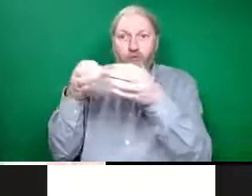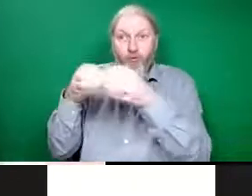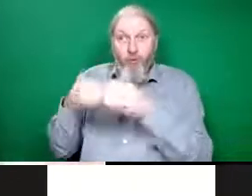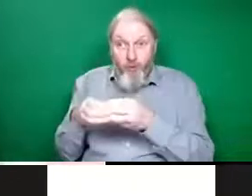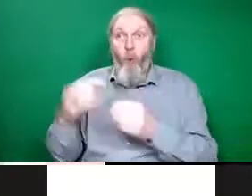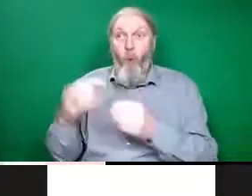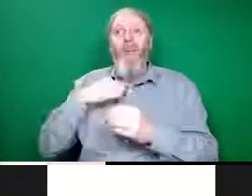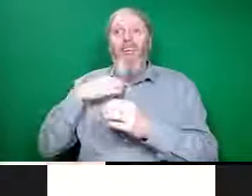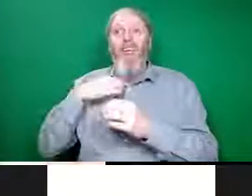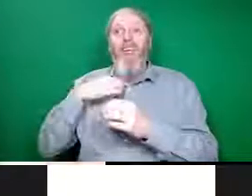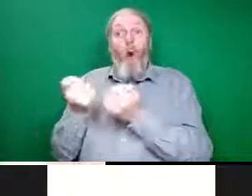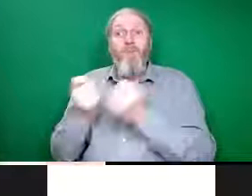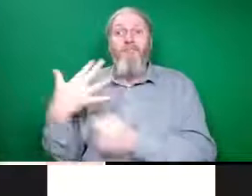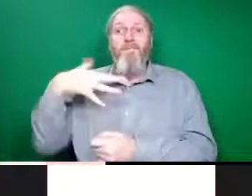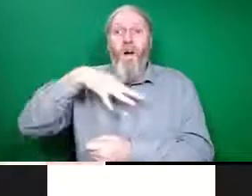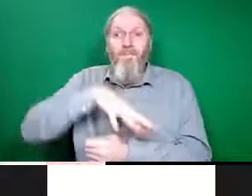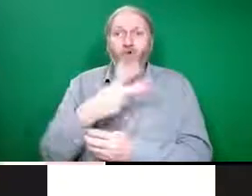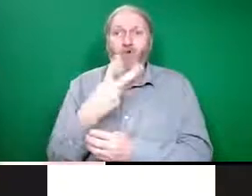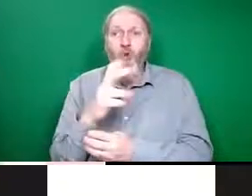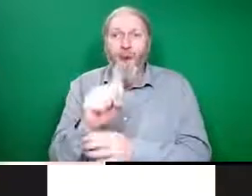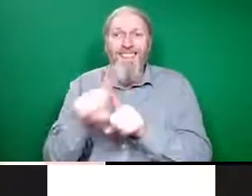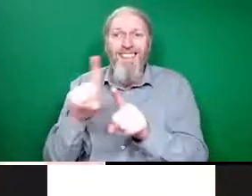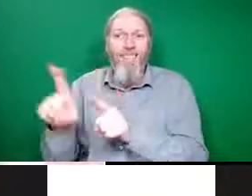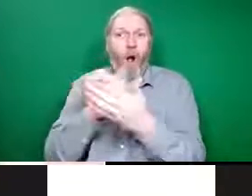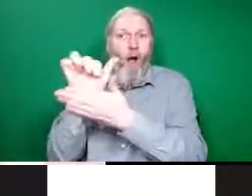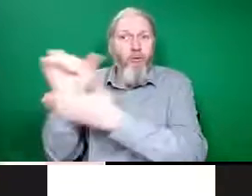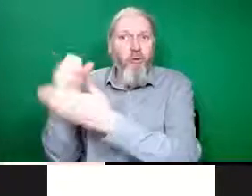wanted to touch on the retail, which again a closed